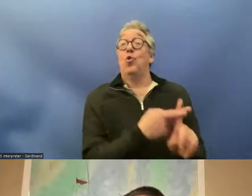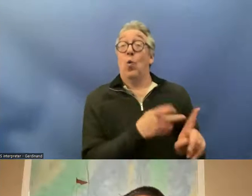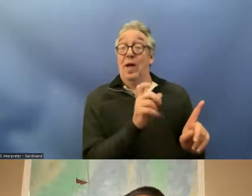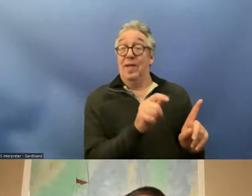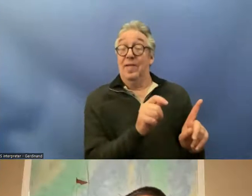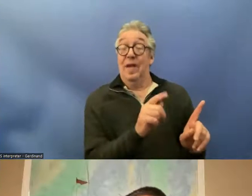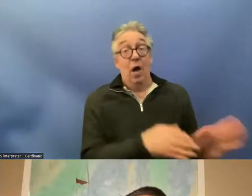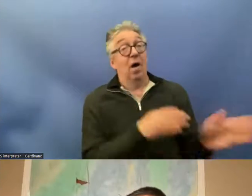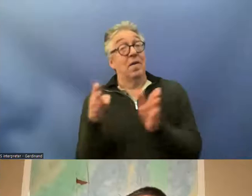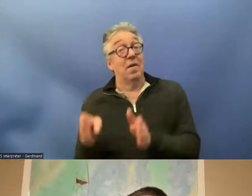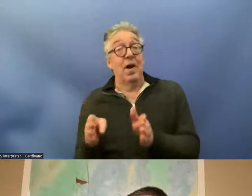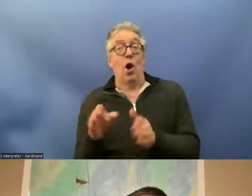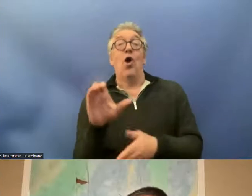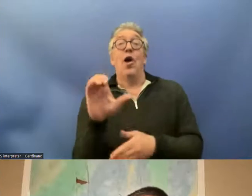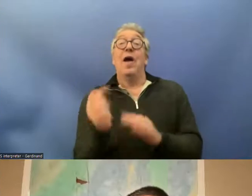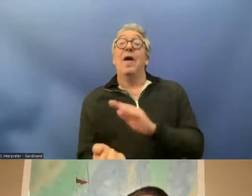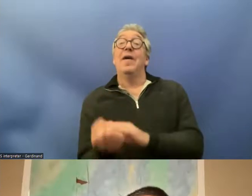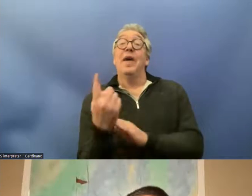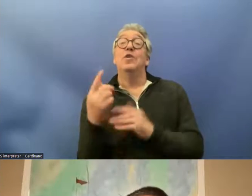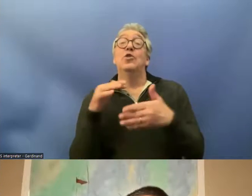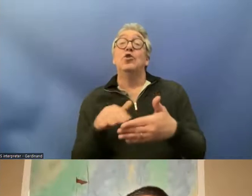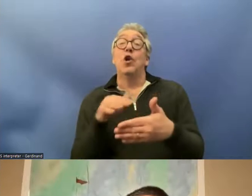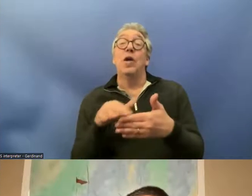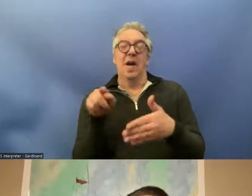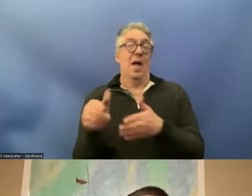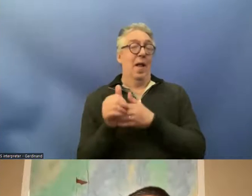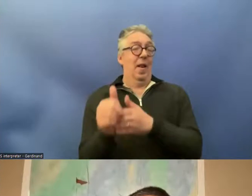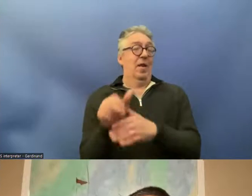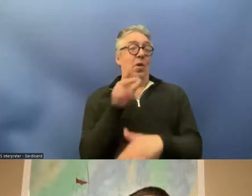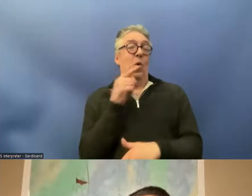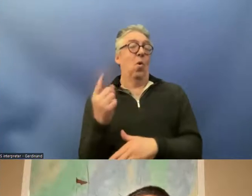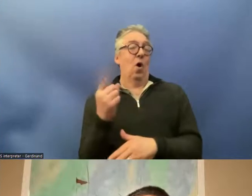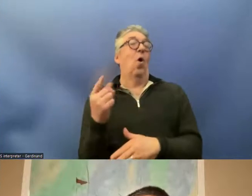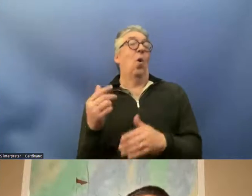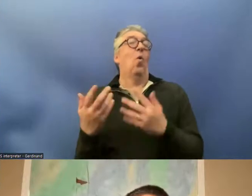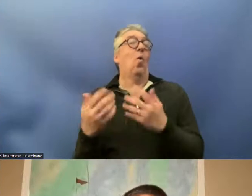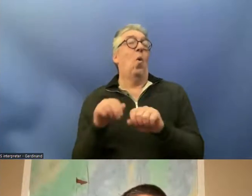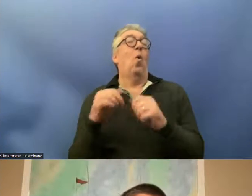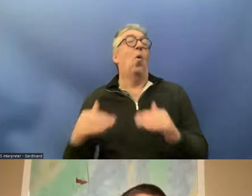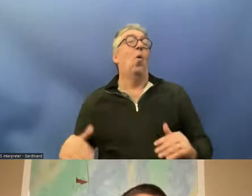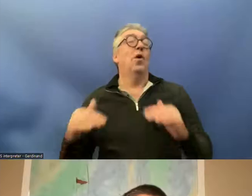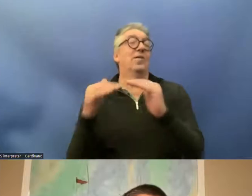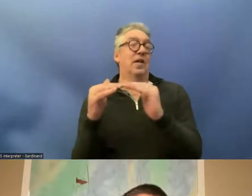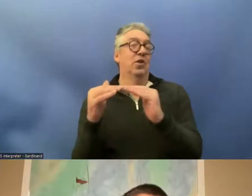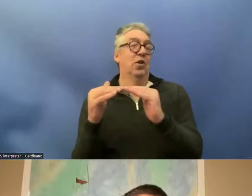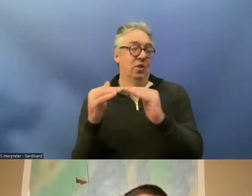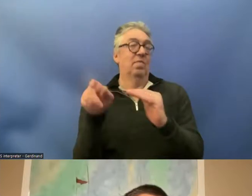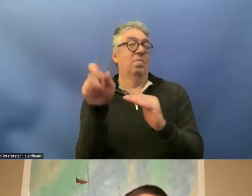studies, specifically led by Organizations of Persons with Disabilities, including citizen generated data.